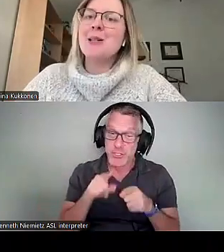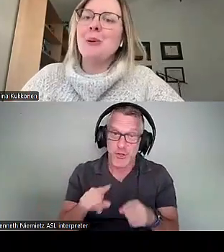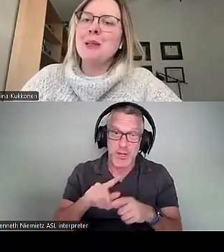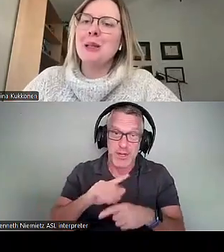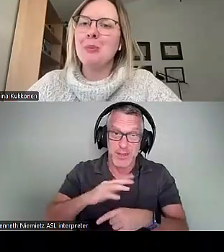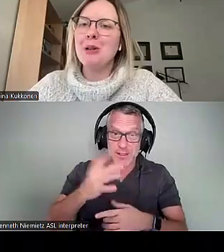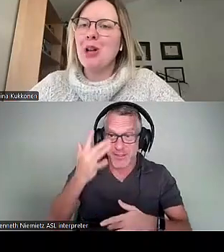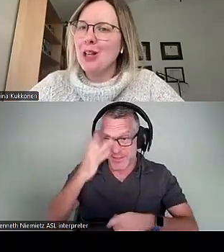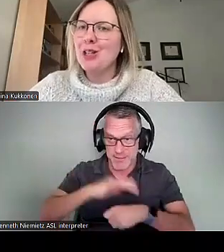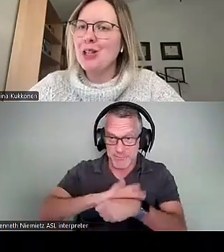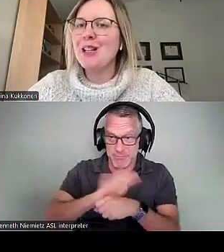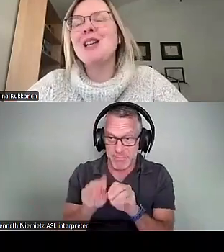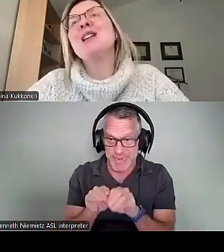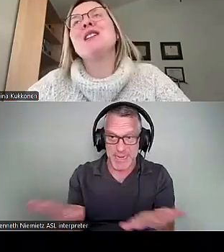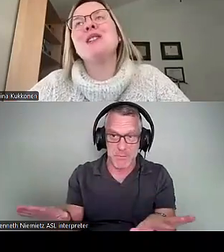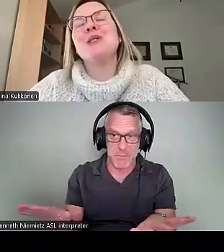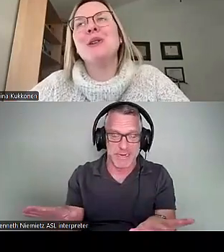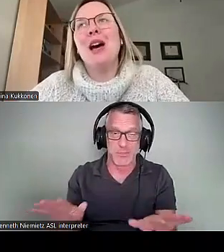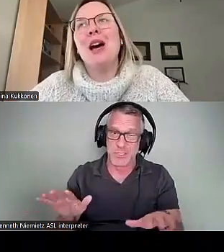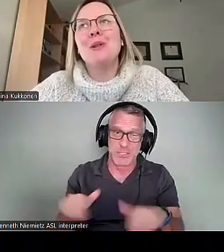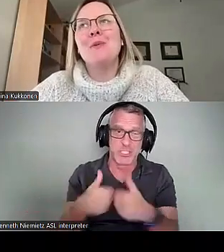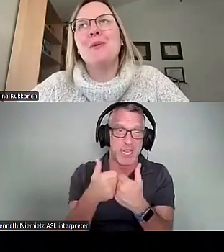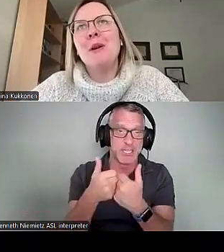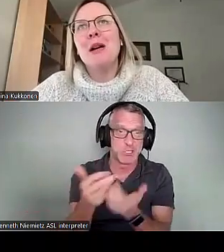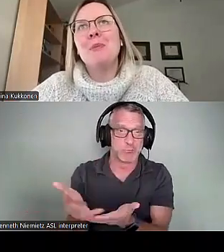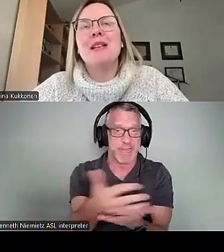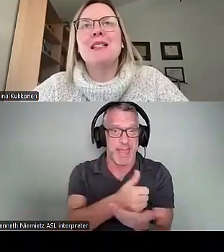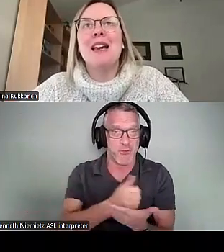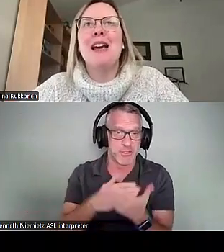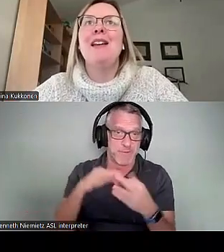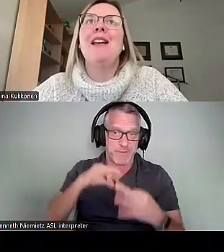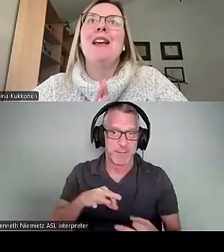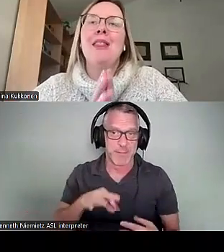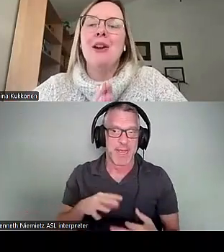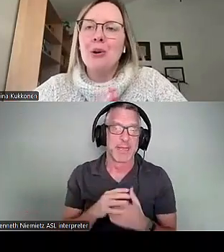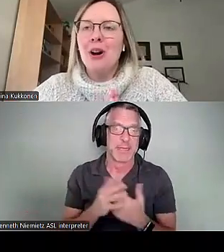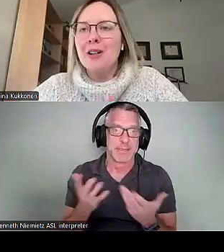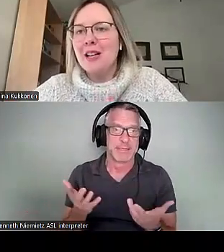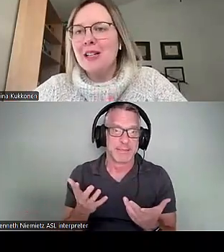so it was a little bit challenging to gather some feedback because again, in their own context